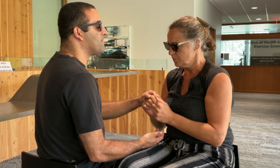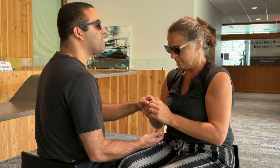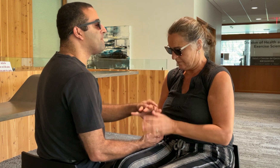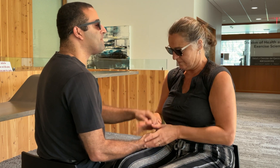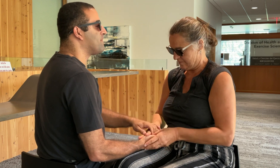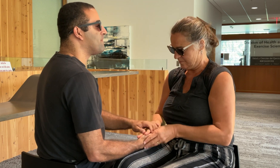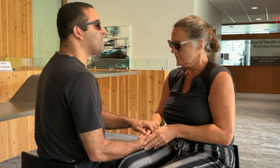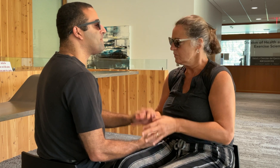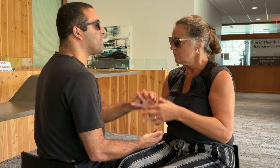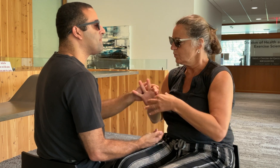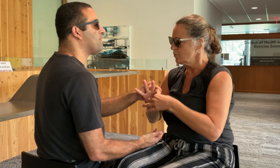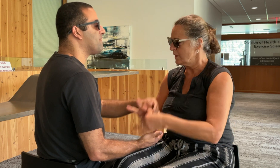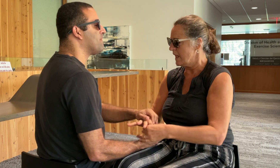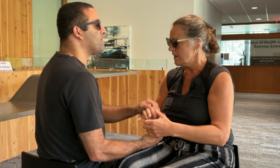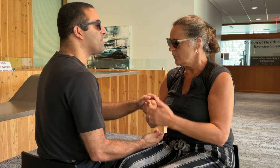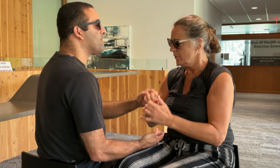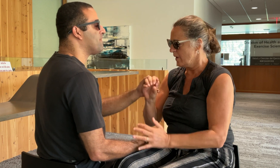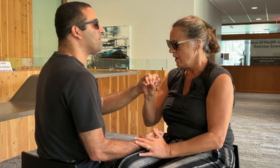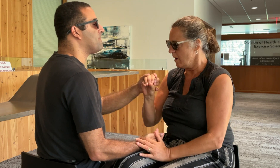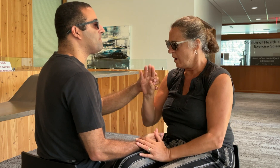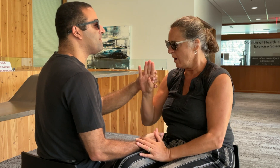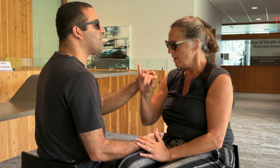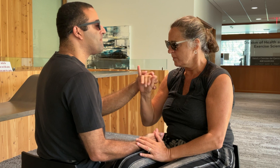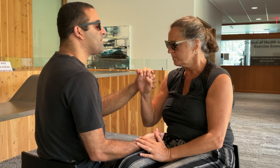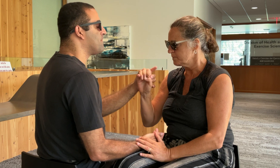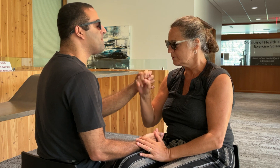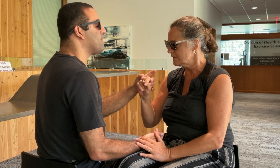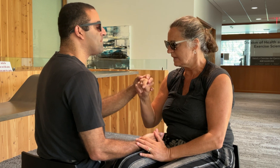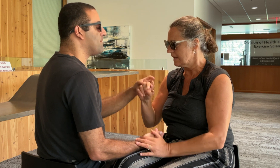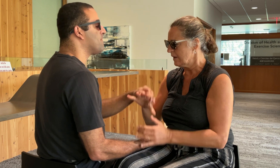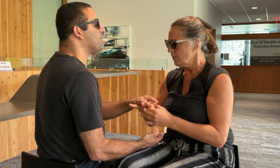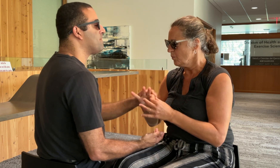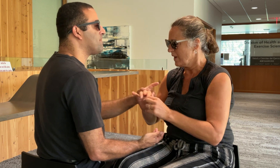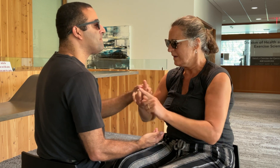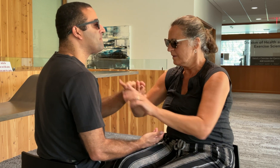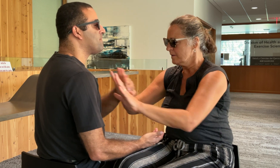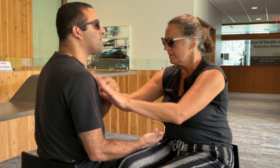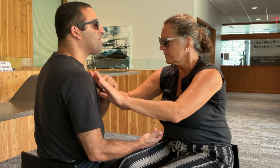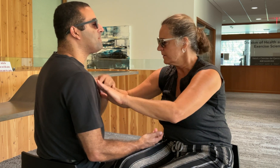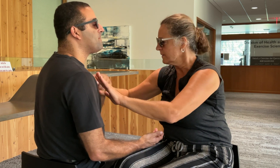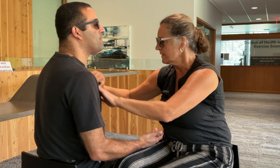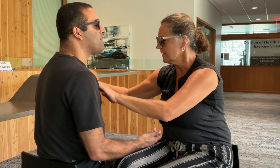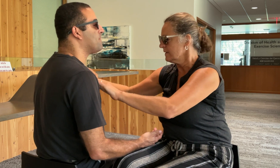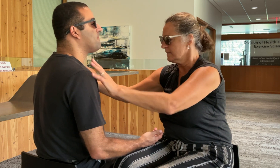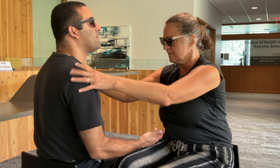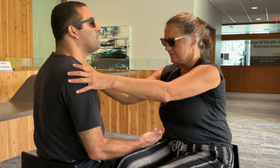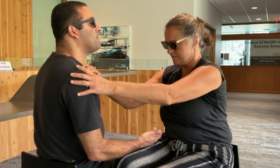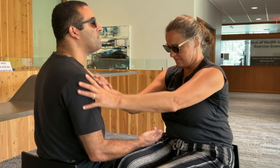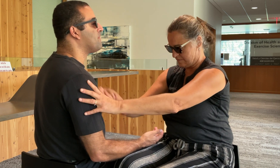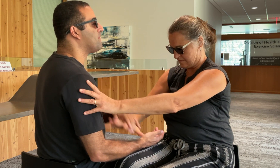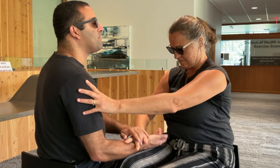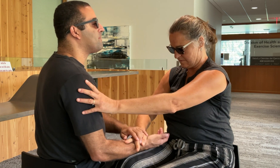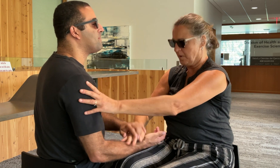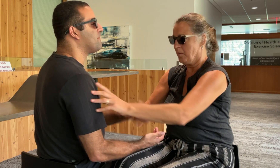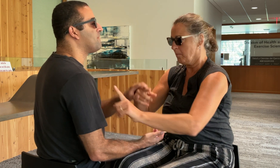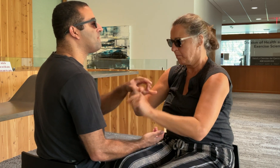is to maintain constant contact with the receiver. The object of the story needs to be identified and emphasized, but the story is not limited